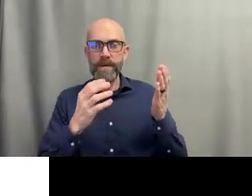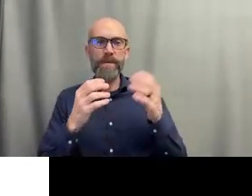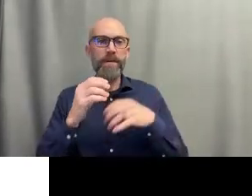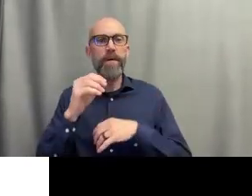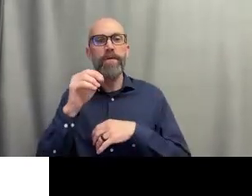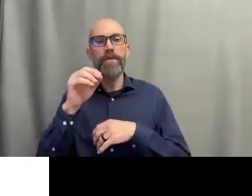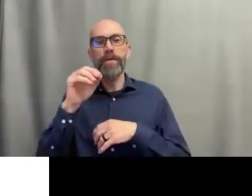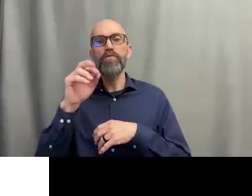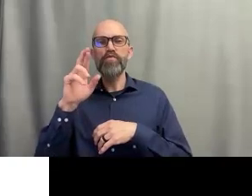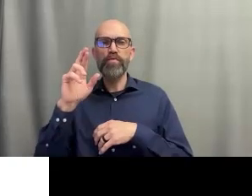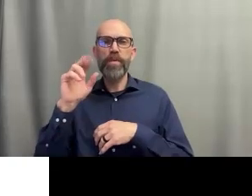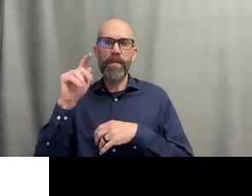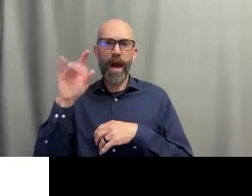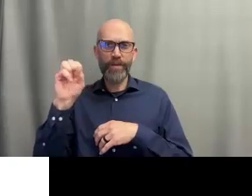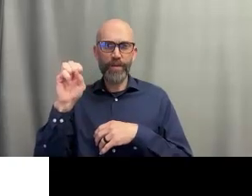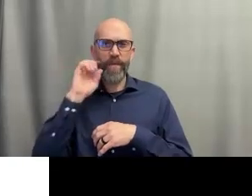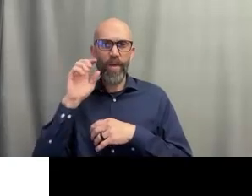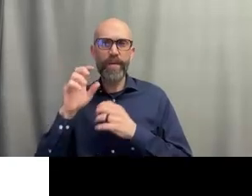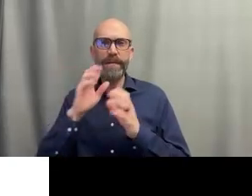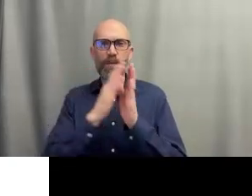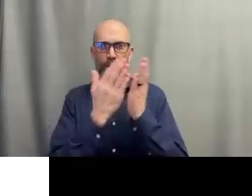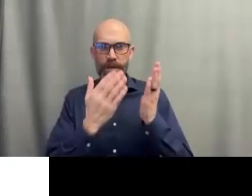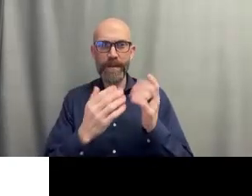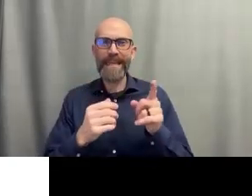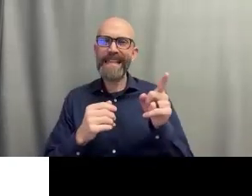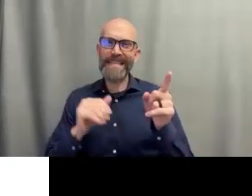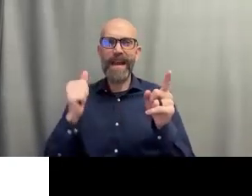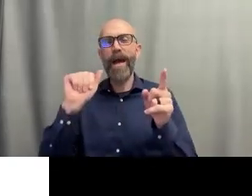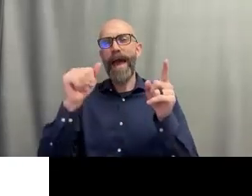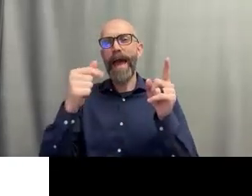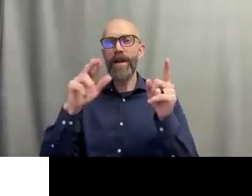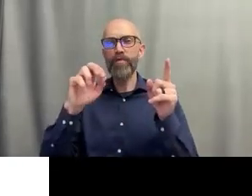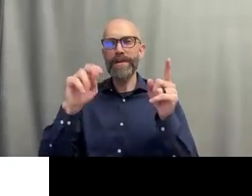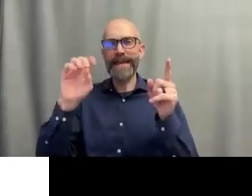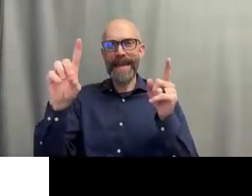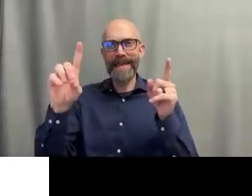I'm going to go into these aggregate repositories. You don't have to pay too much attention to what these, these terms are.